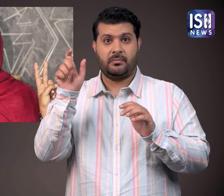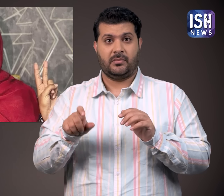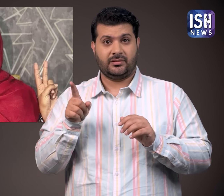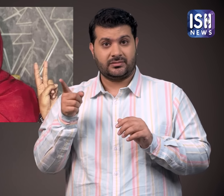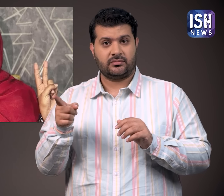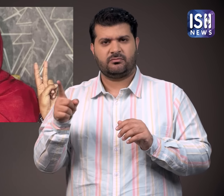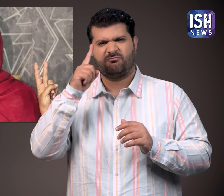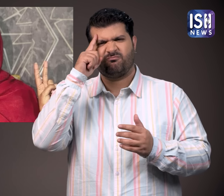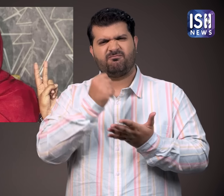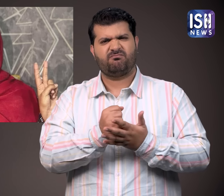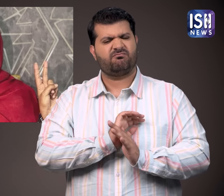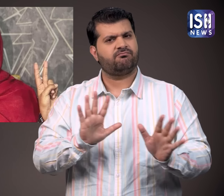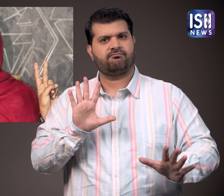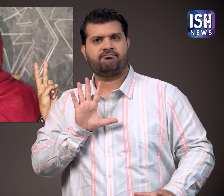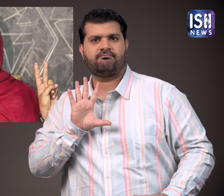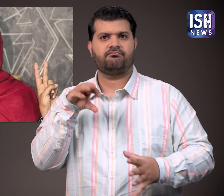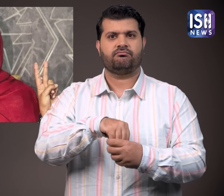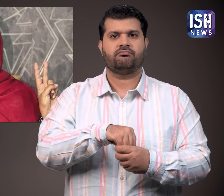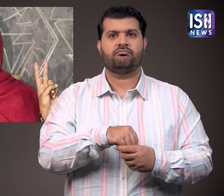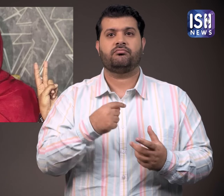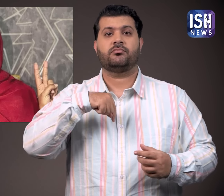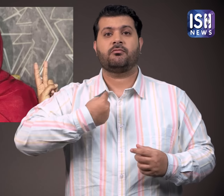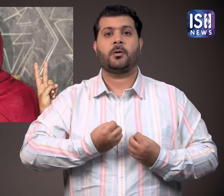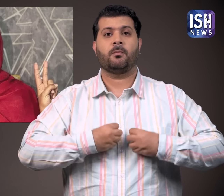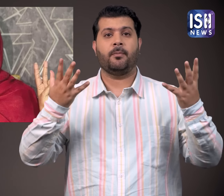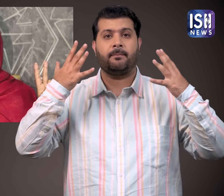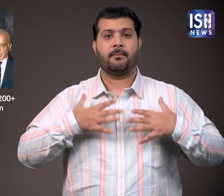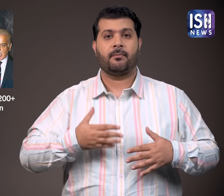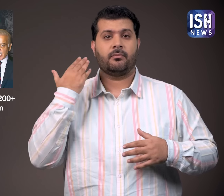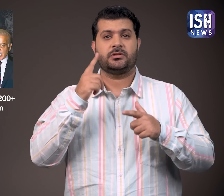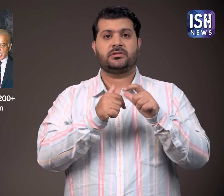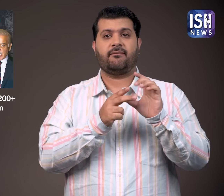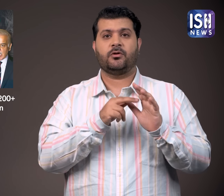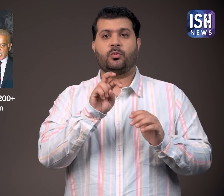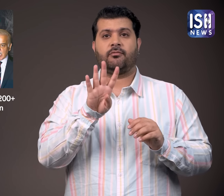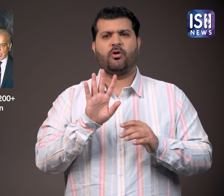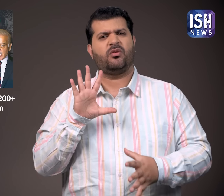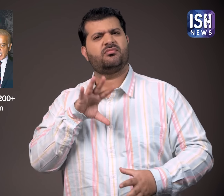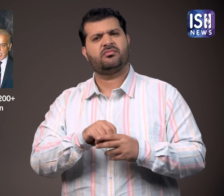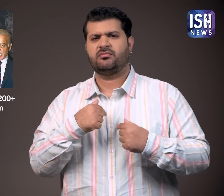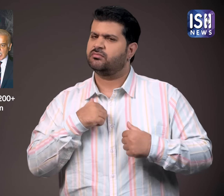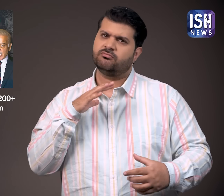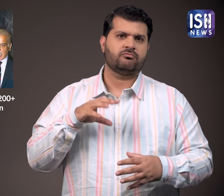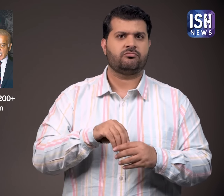She decided to become a suicide attacker in January 2024.